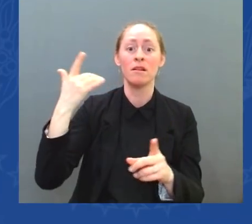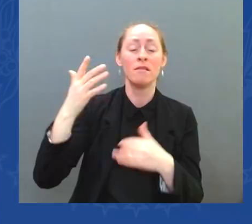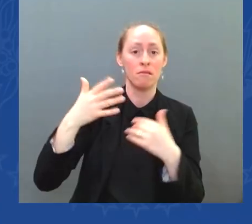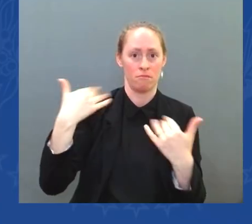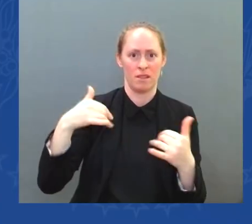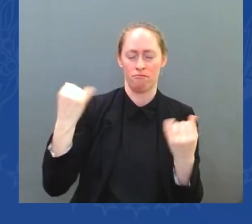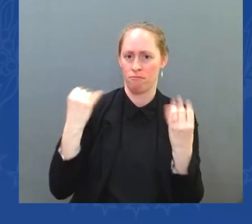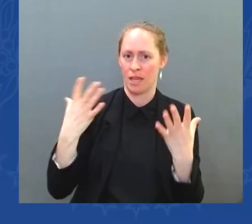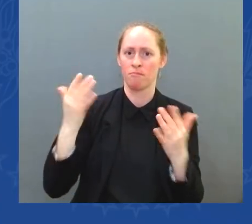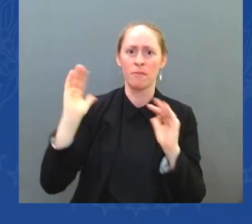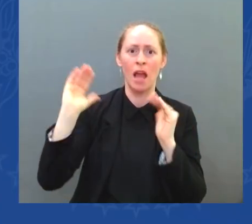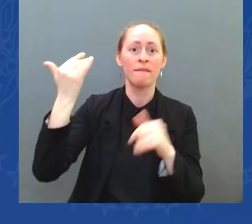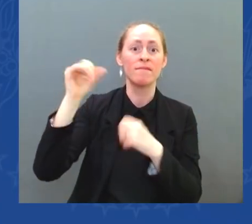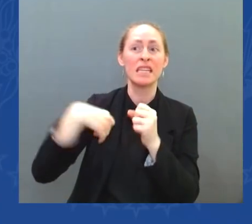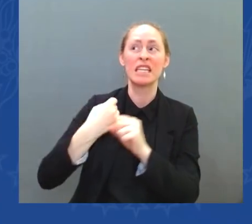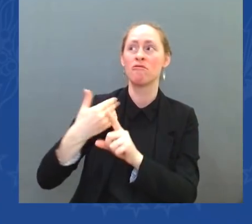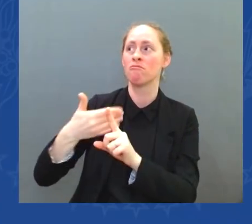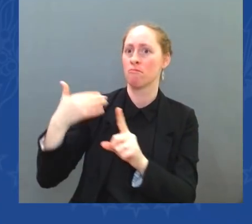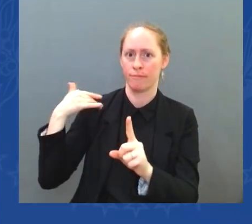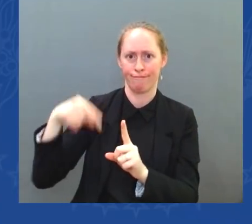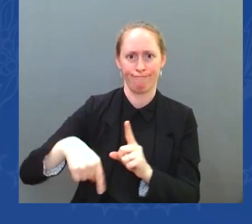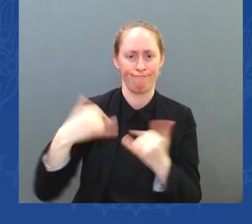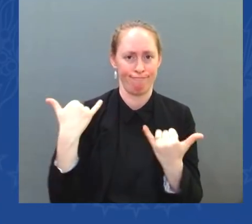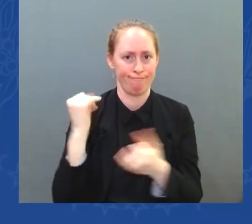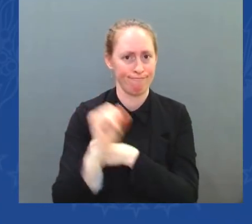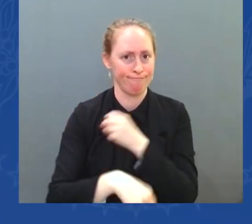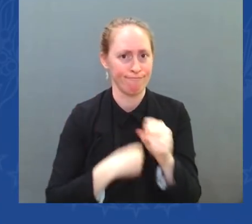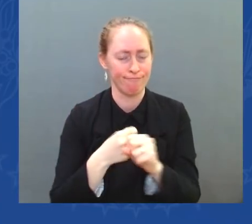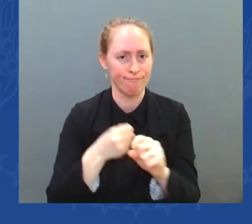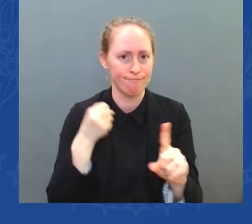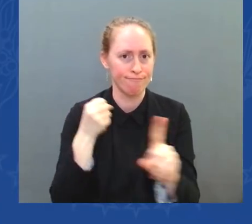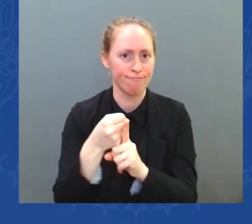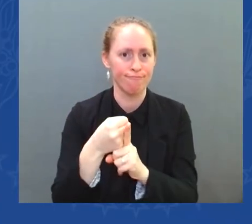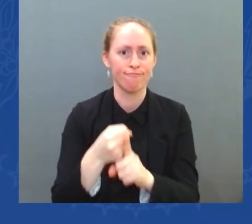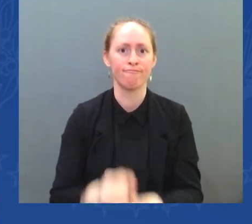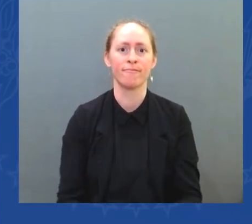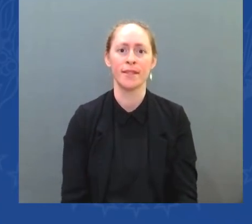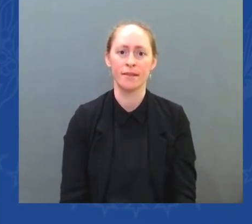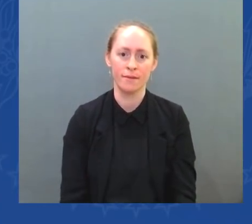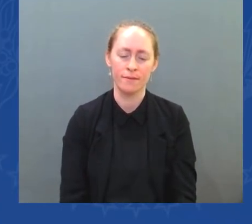I had an aneurism when I was much younger, and I was put in the hospital; I was a senator.